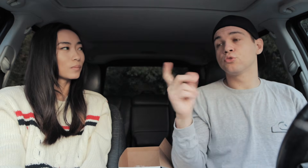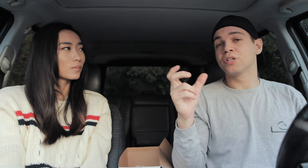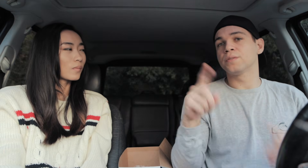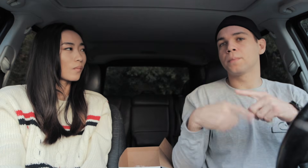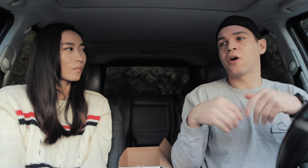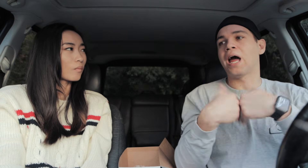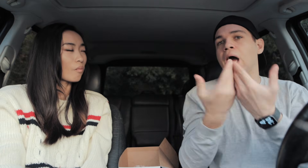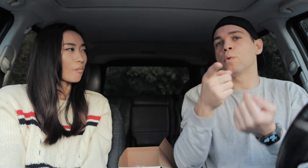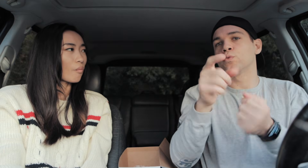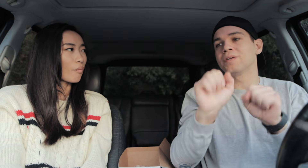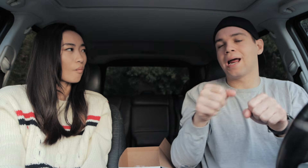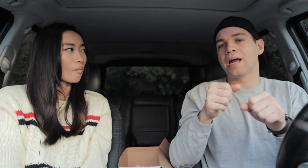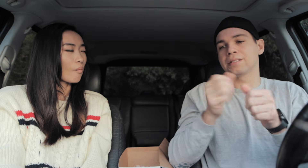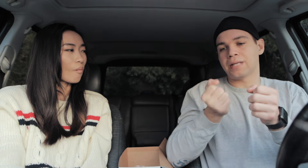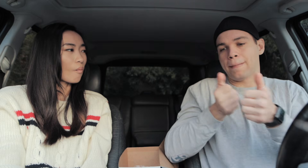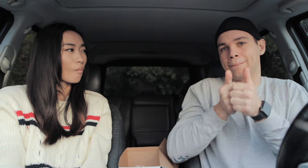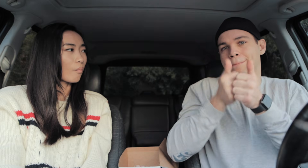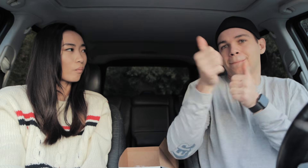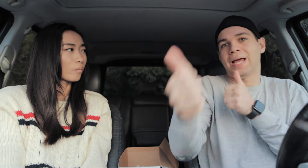our channel is about how you can get past